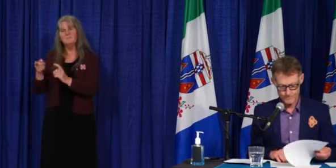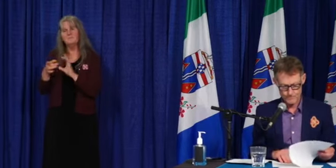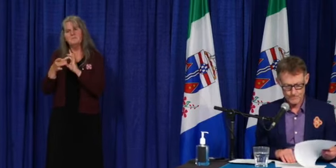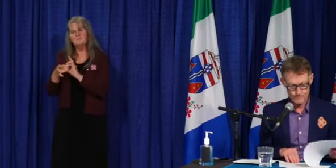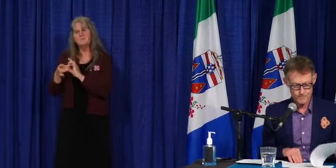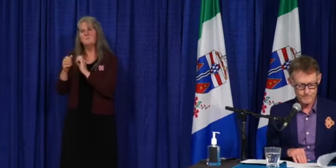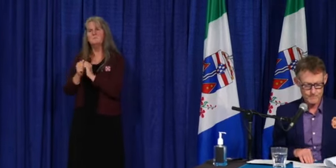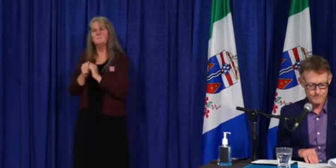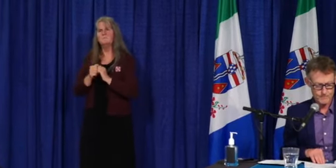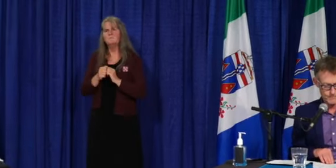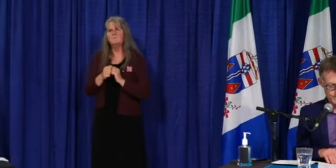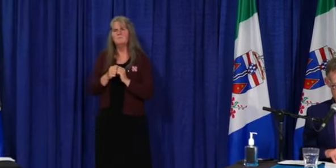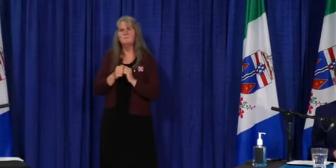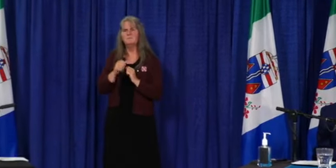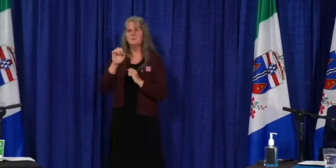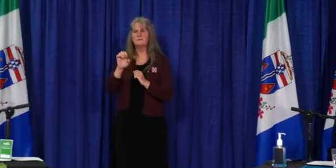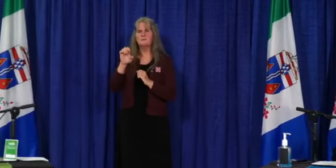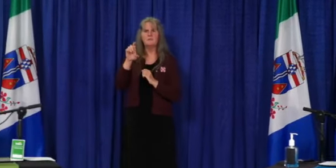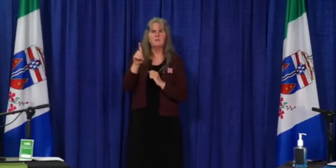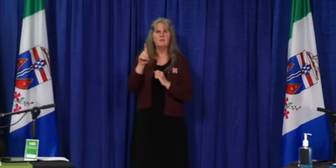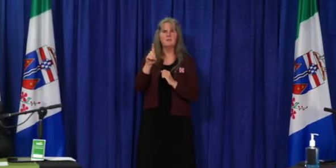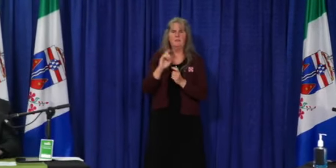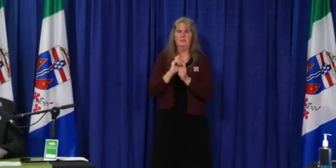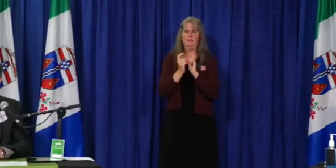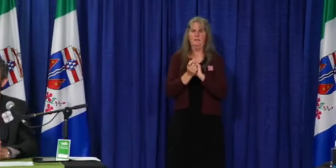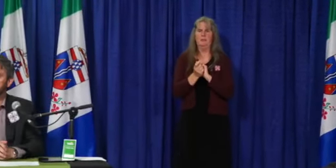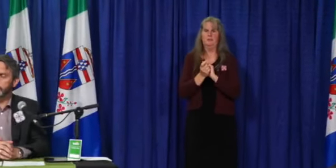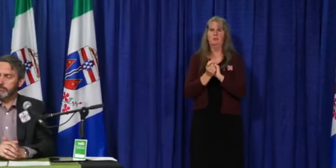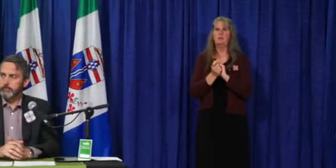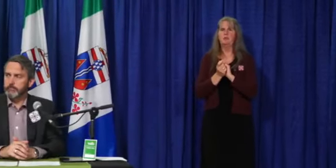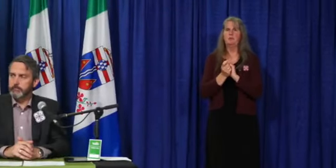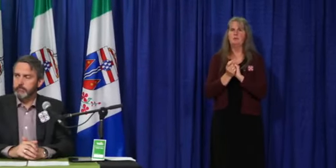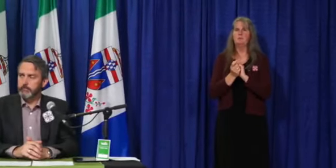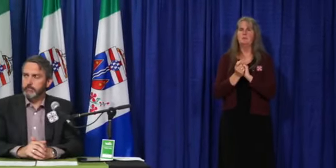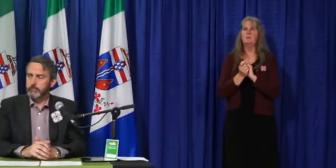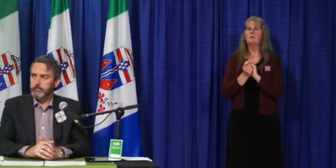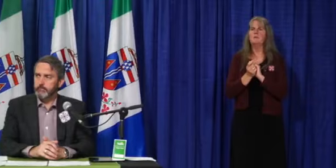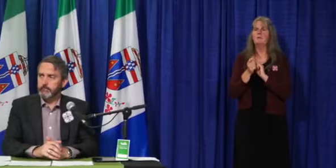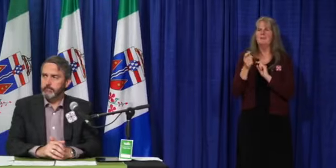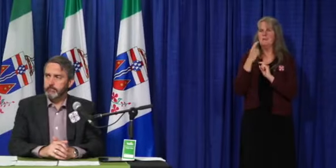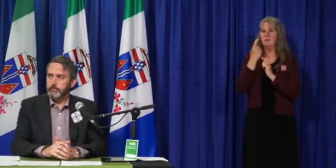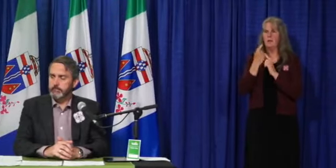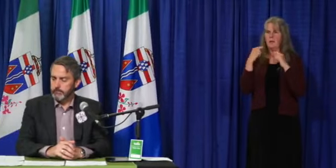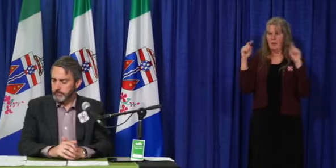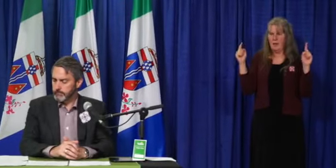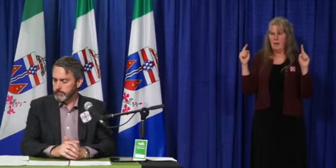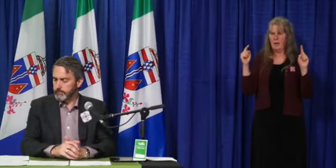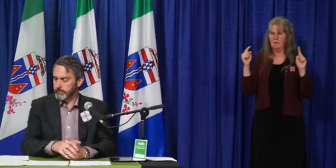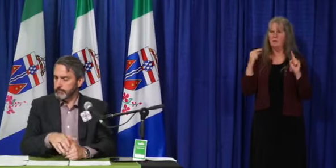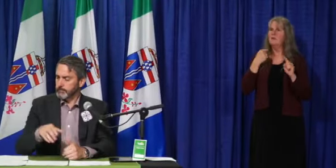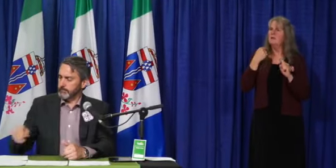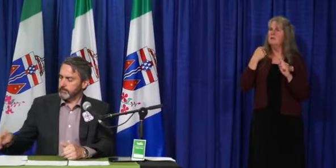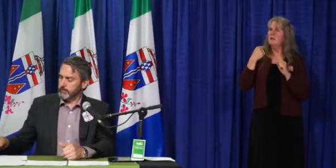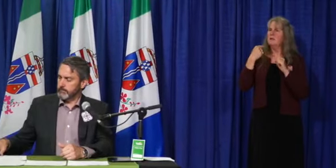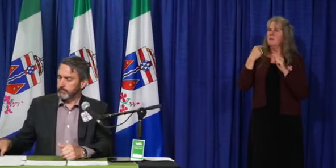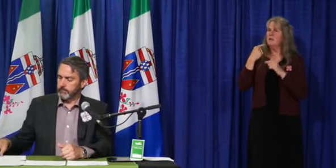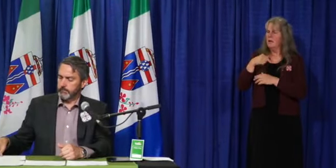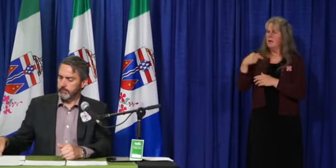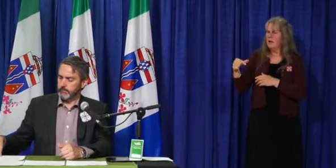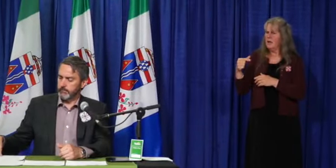in regards to the education changes that were announced. The government has been